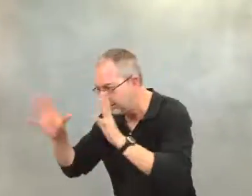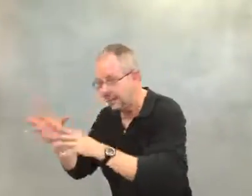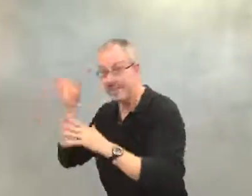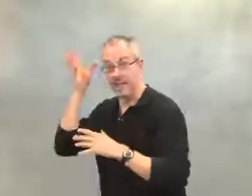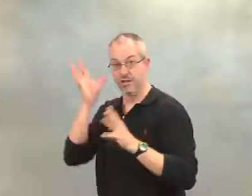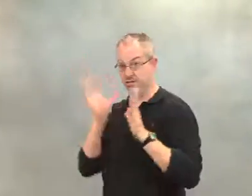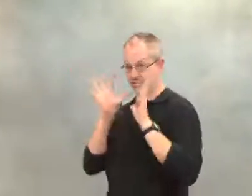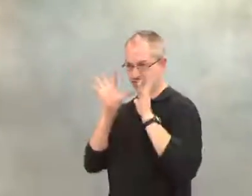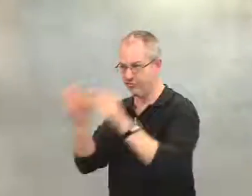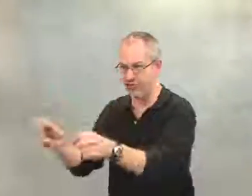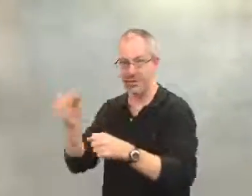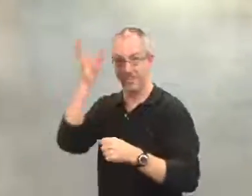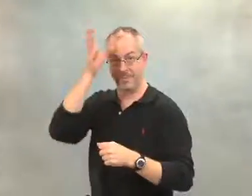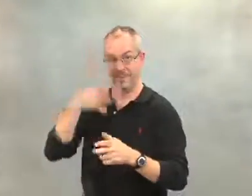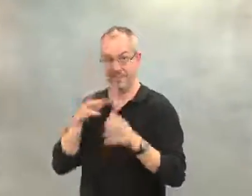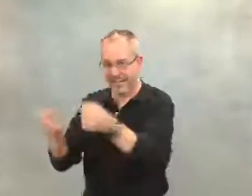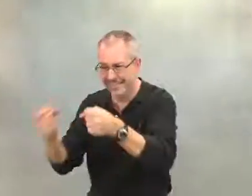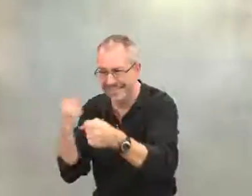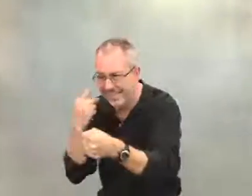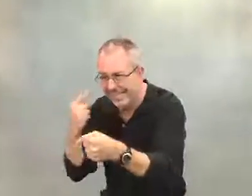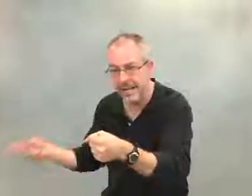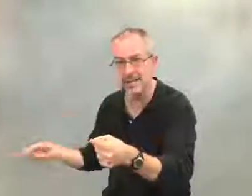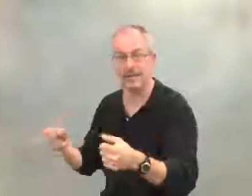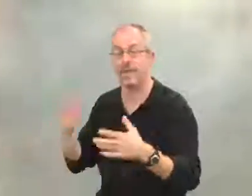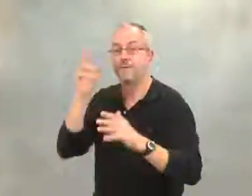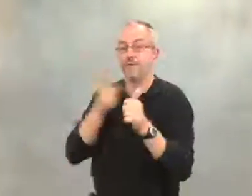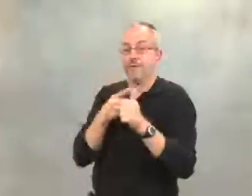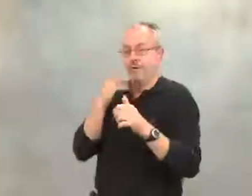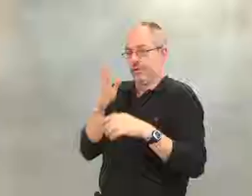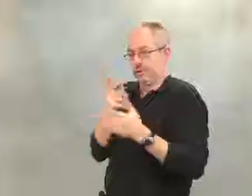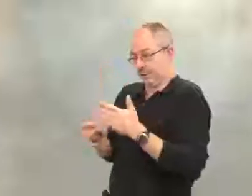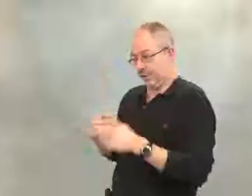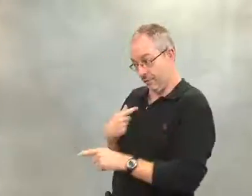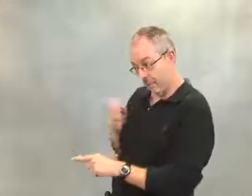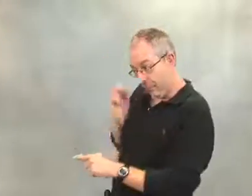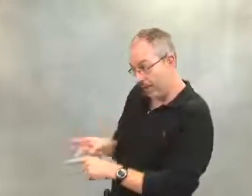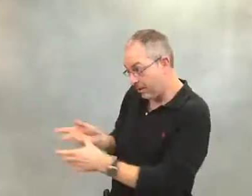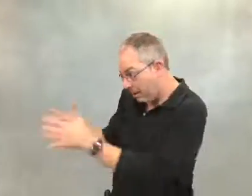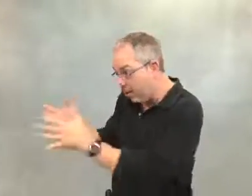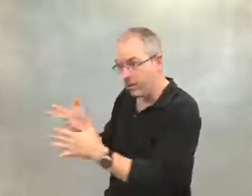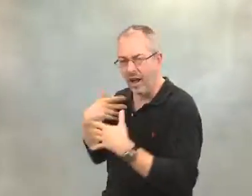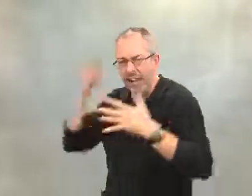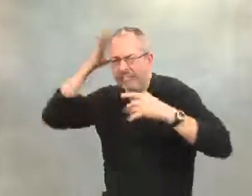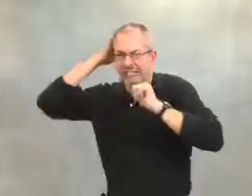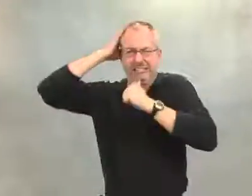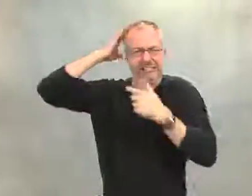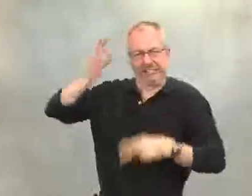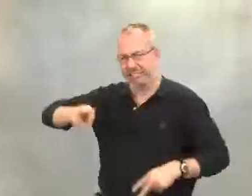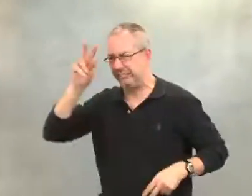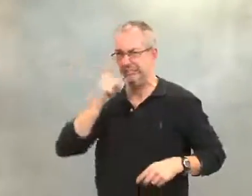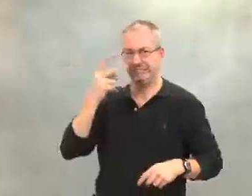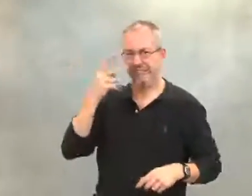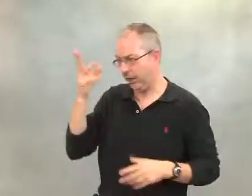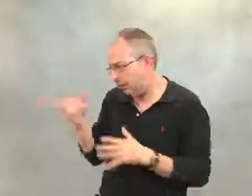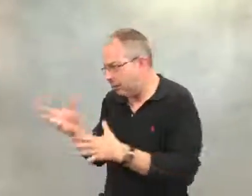My father grabbed the guy, shook him and gestured, "You should have seen him!" First he checked if I was ok,